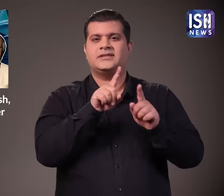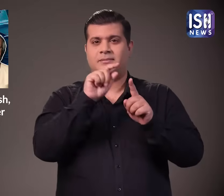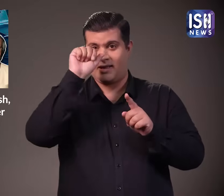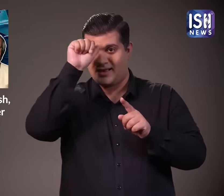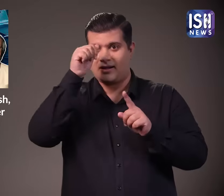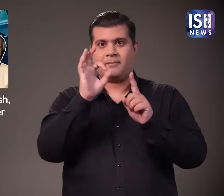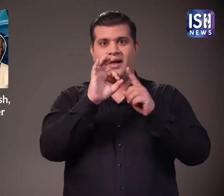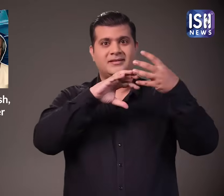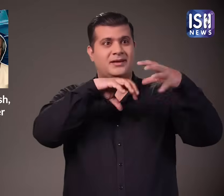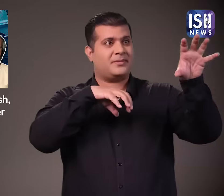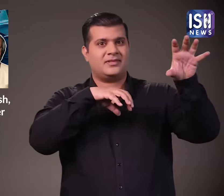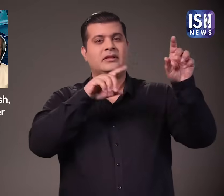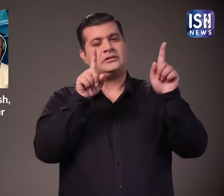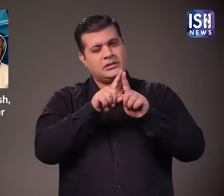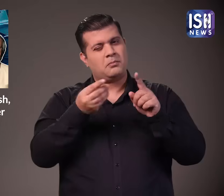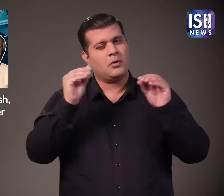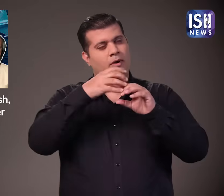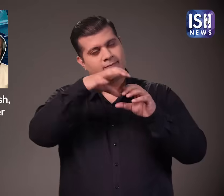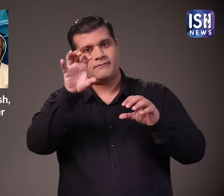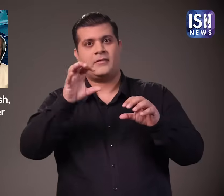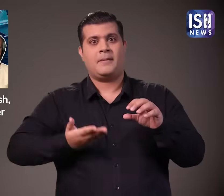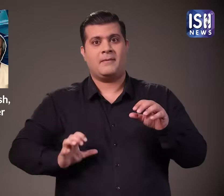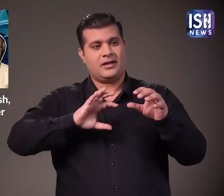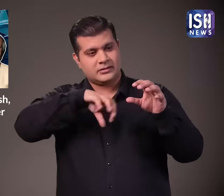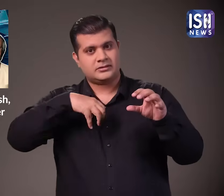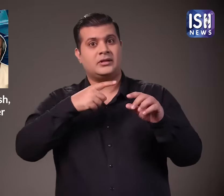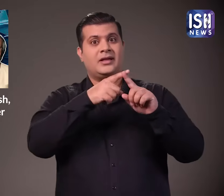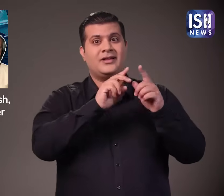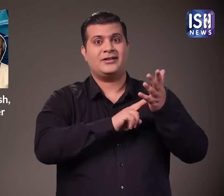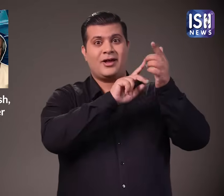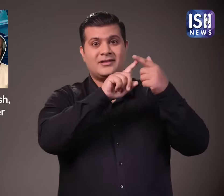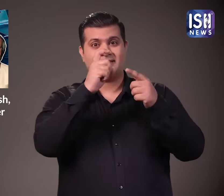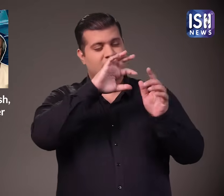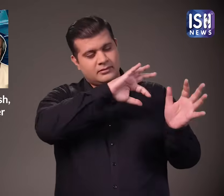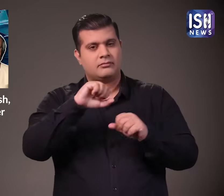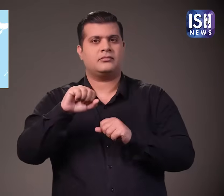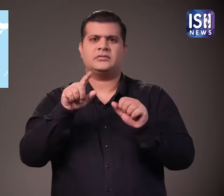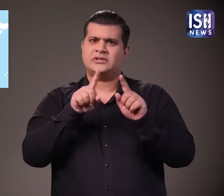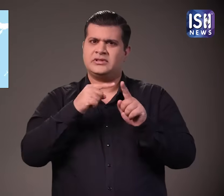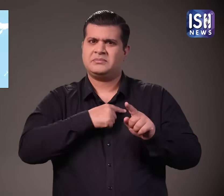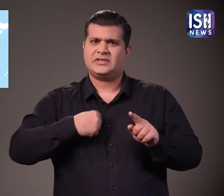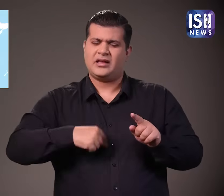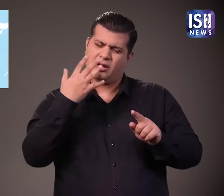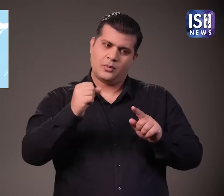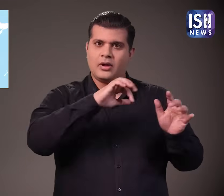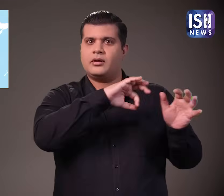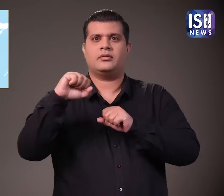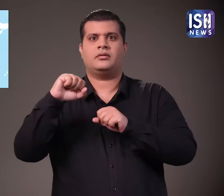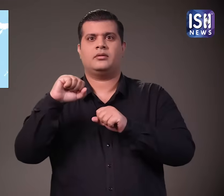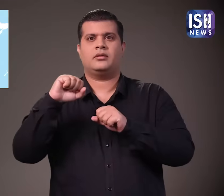Just like India-Pakistan separation, both Bangladesh and China are trying to create divisions in northeast India.